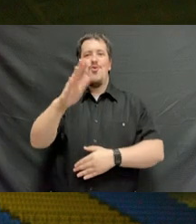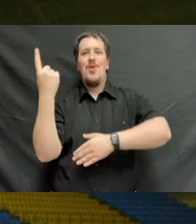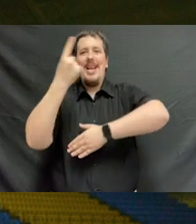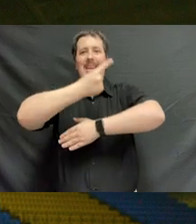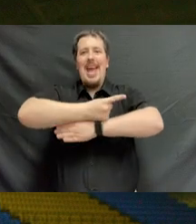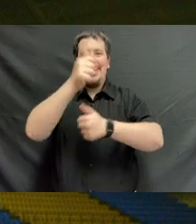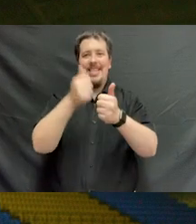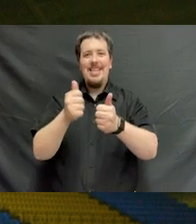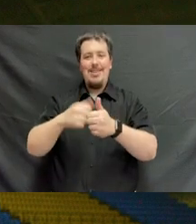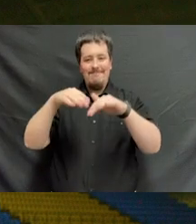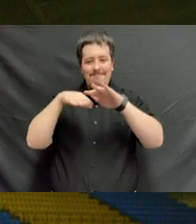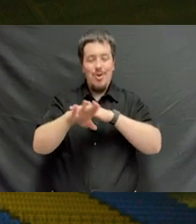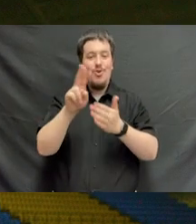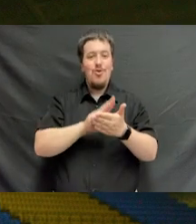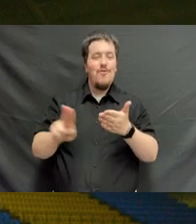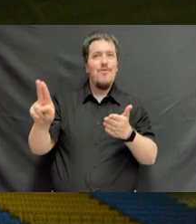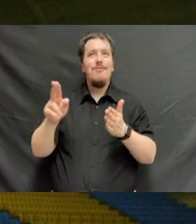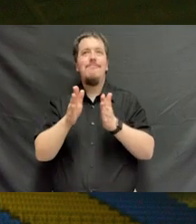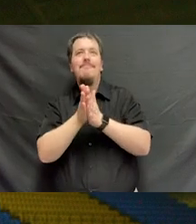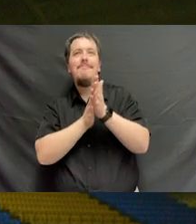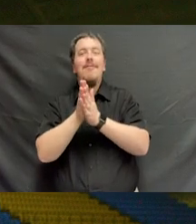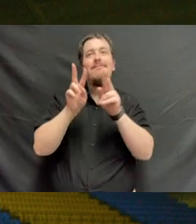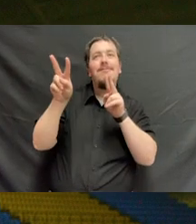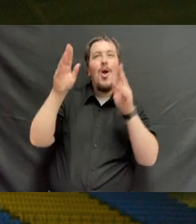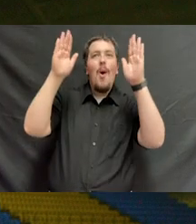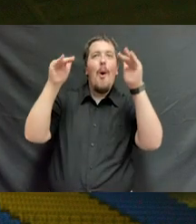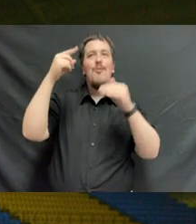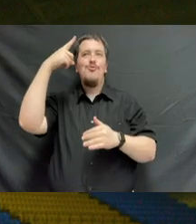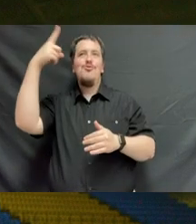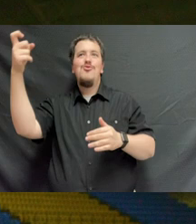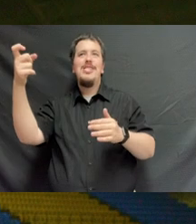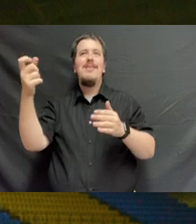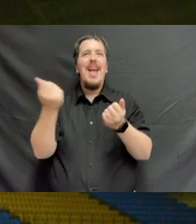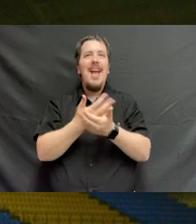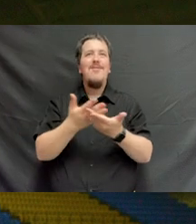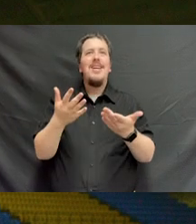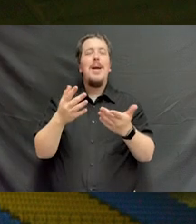Each of you entered our university full of hopes and dreams and aspirations, yet with some degree of trepidation